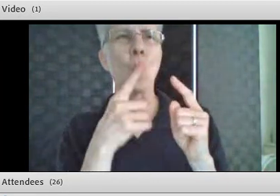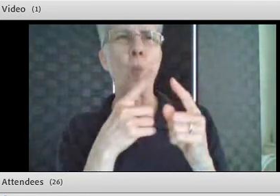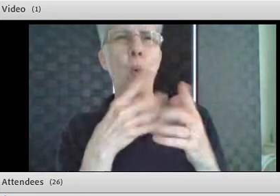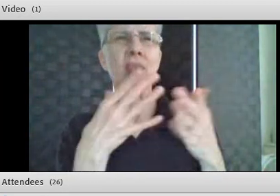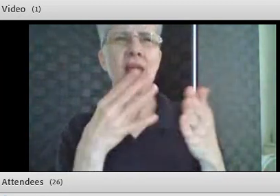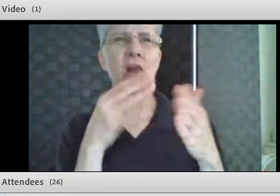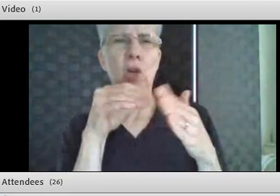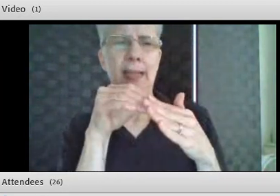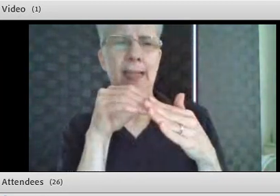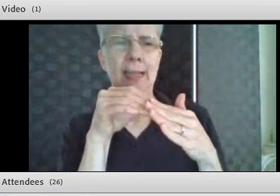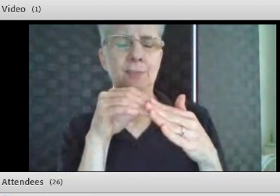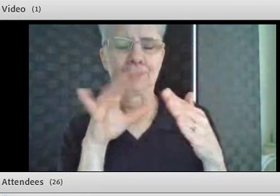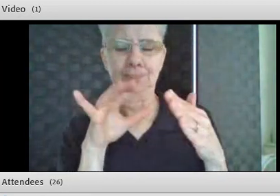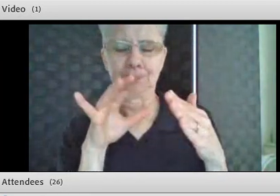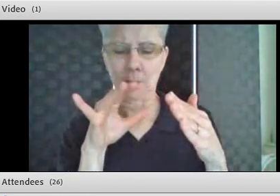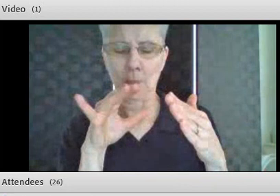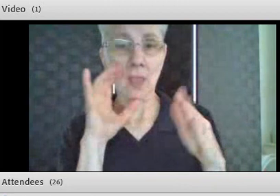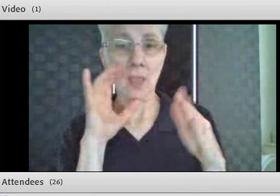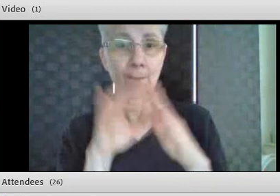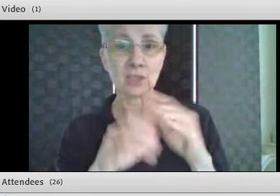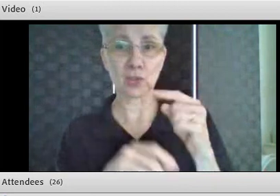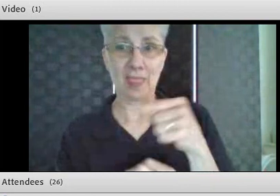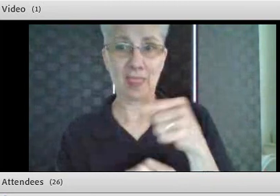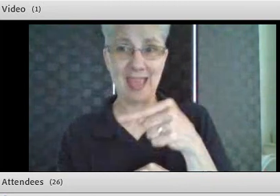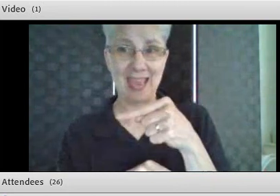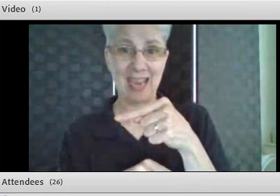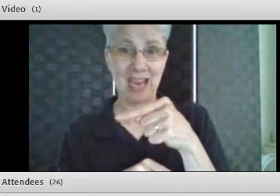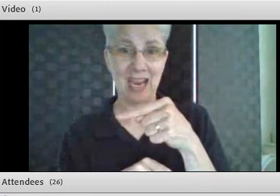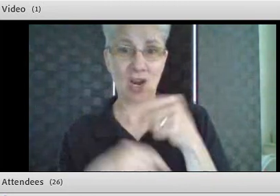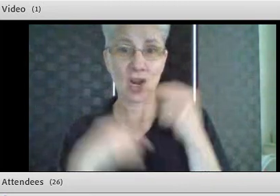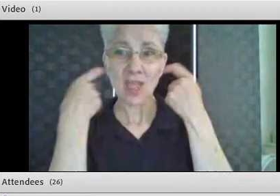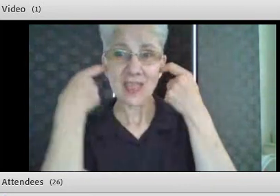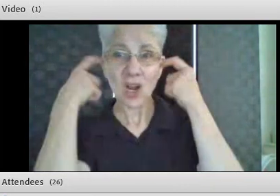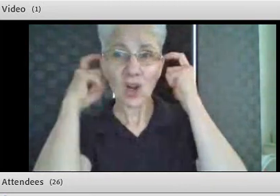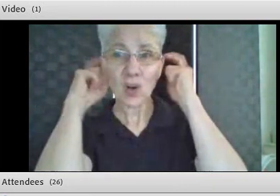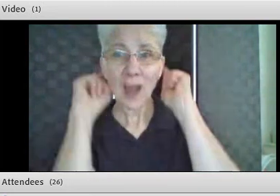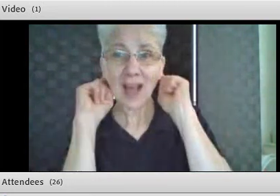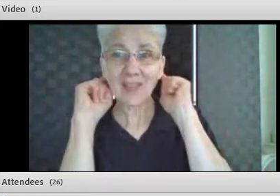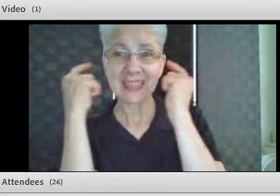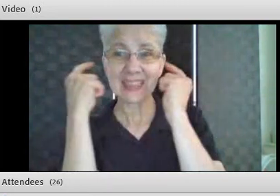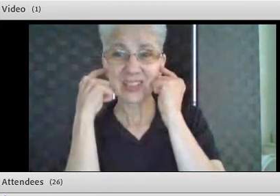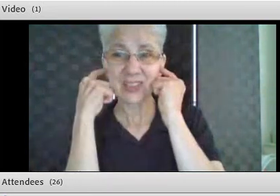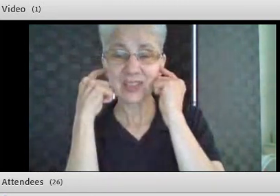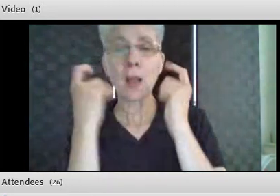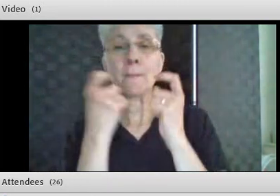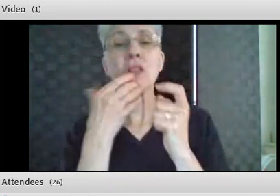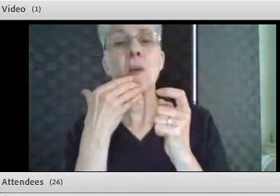Hilary: Important to the kids. The one thing that I want to mention with the earbud headphones: